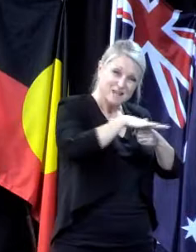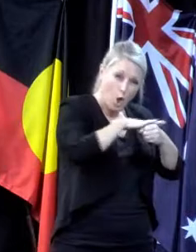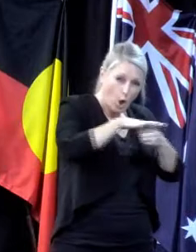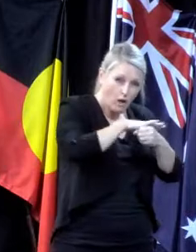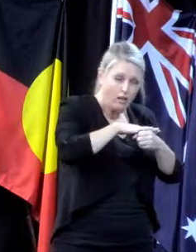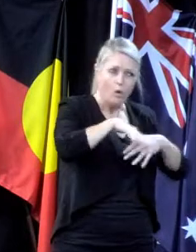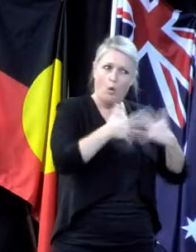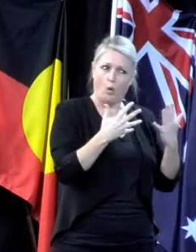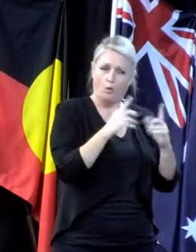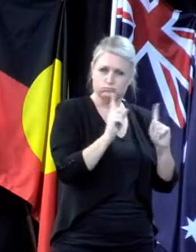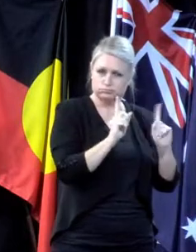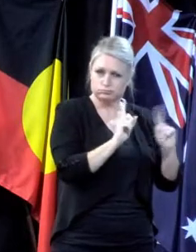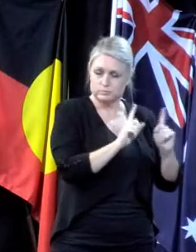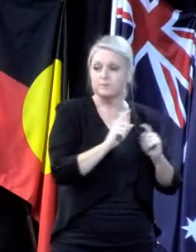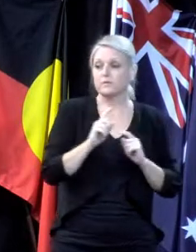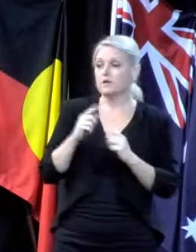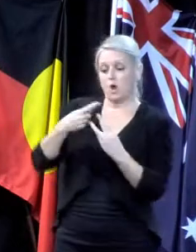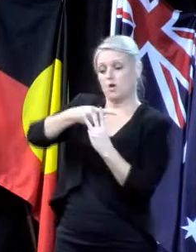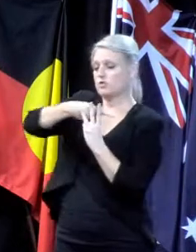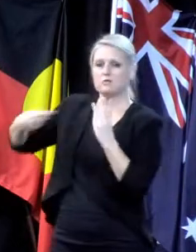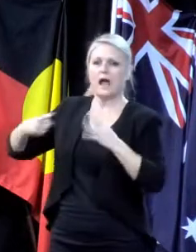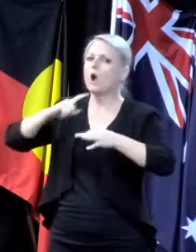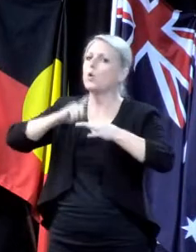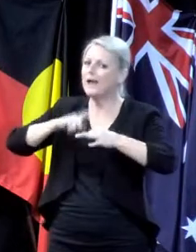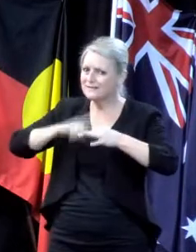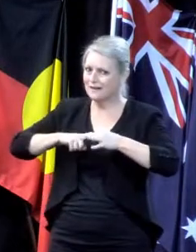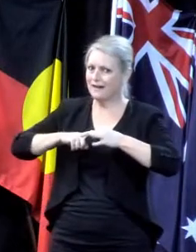No, these are all Queensland State policy. Thank you.